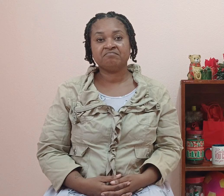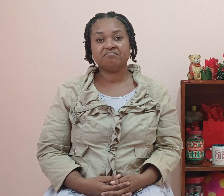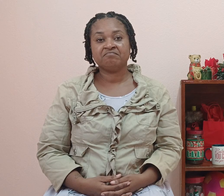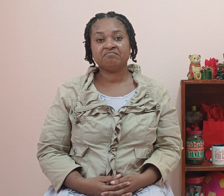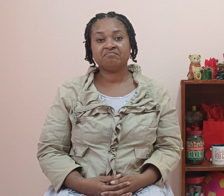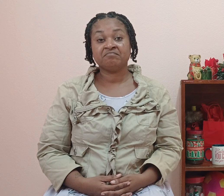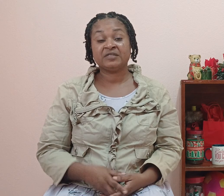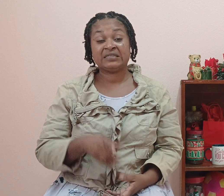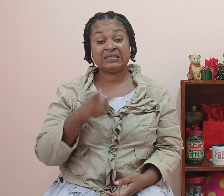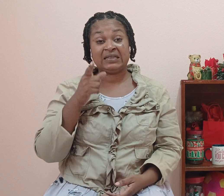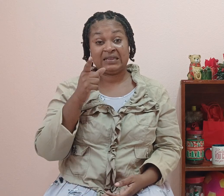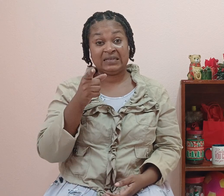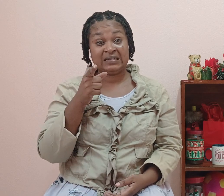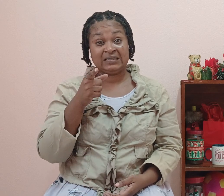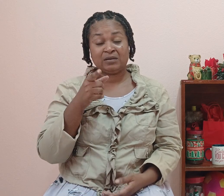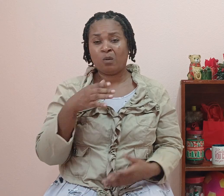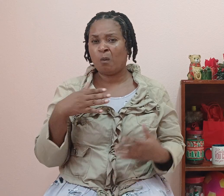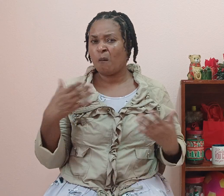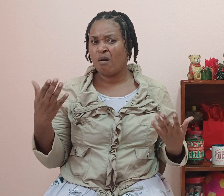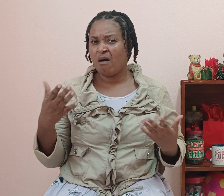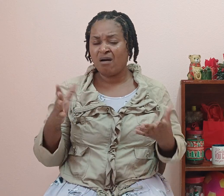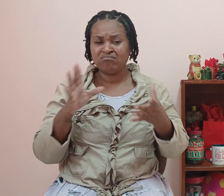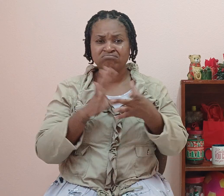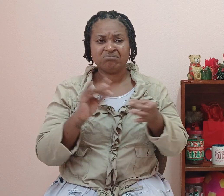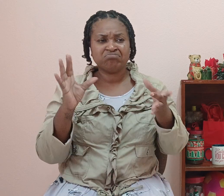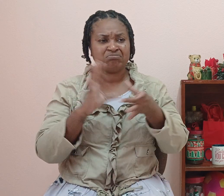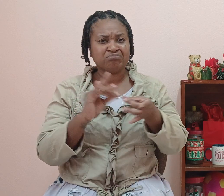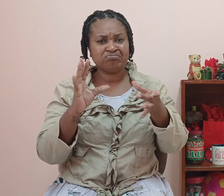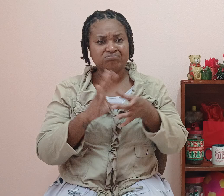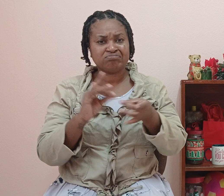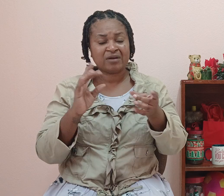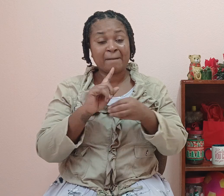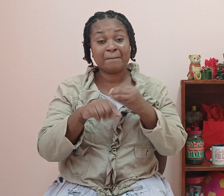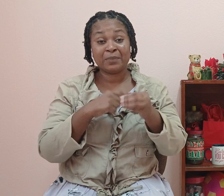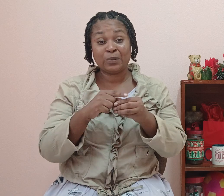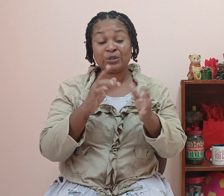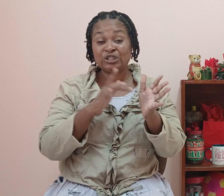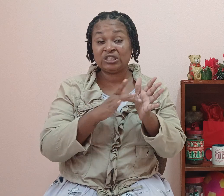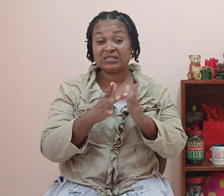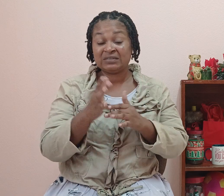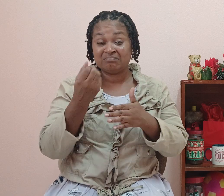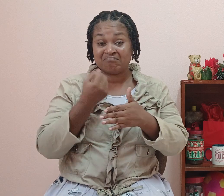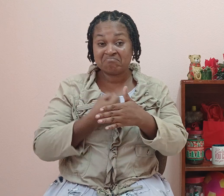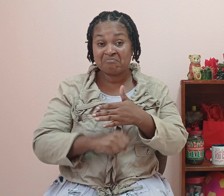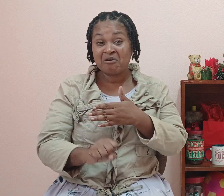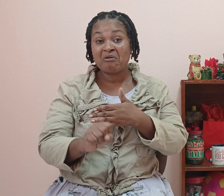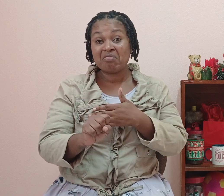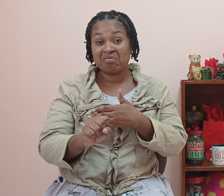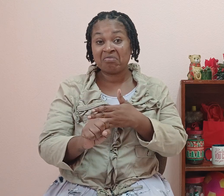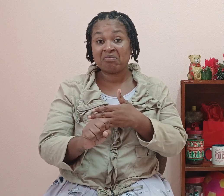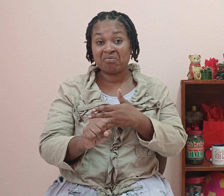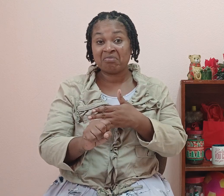Luke 2:1-20 New International Version The Birth of Jesus